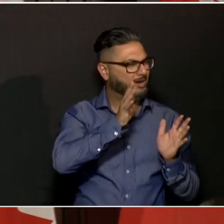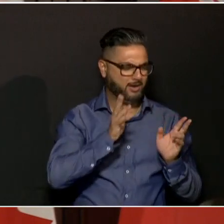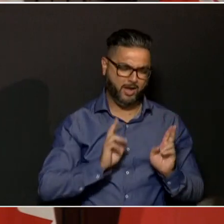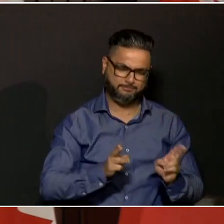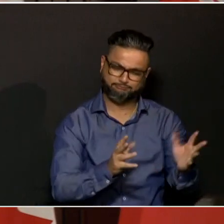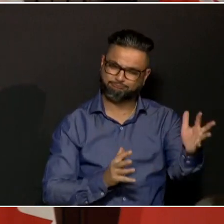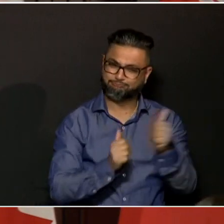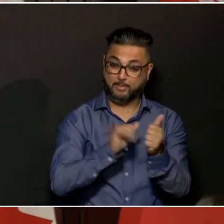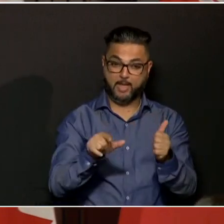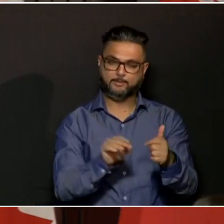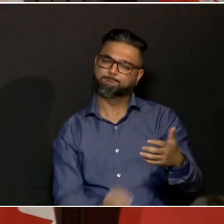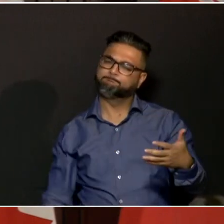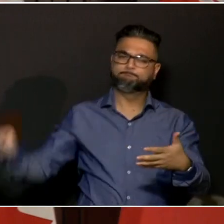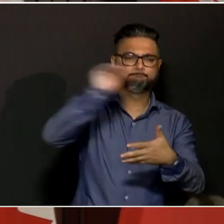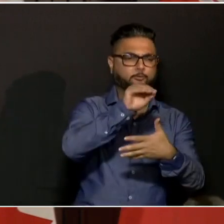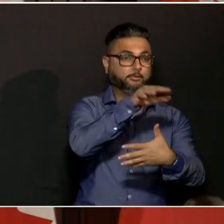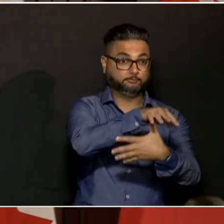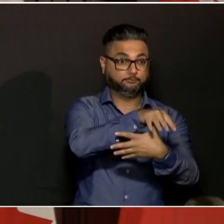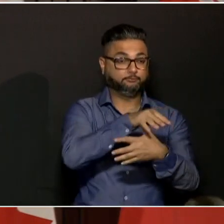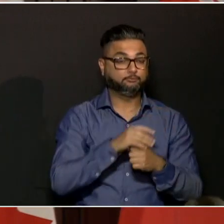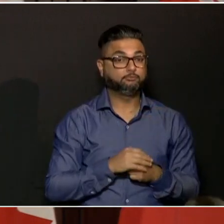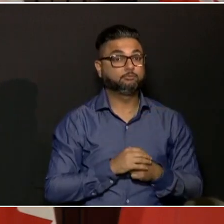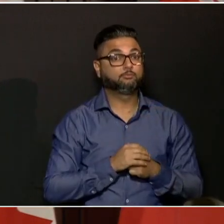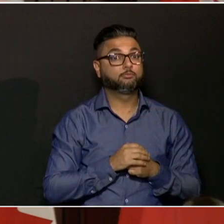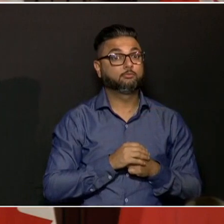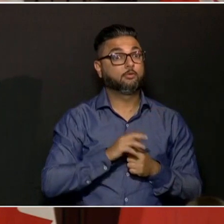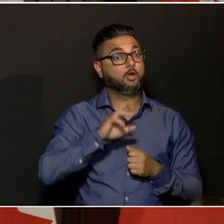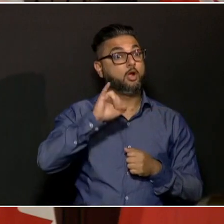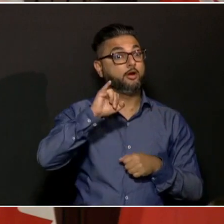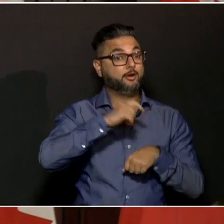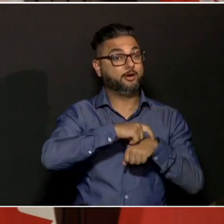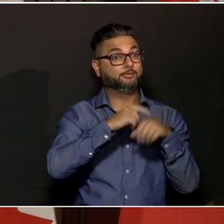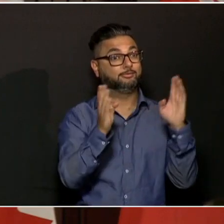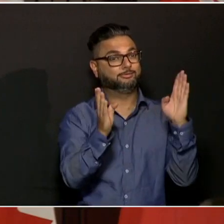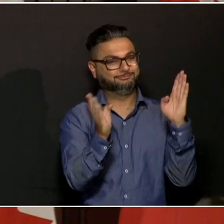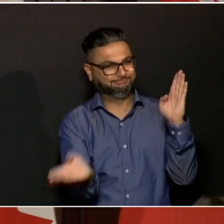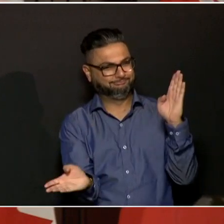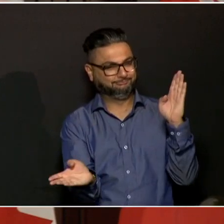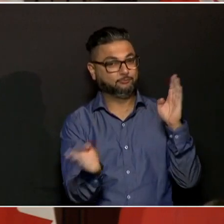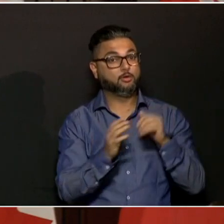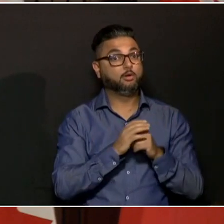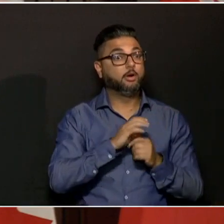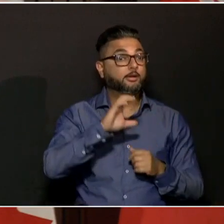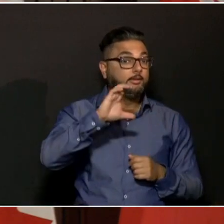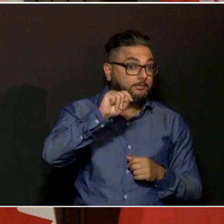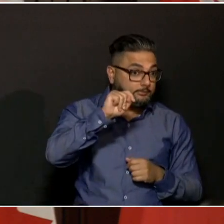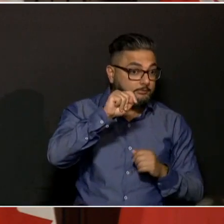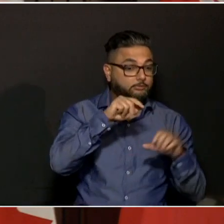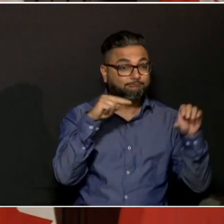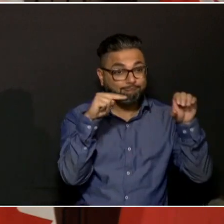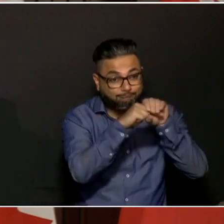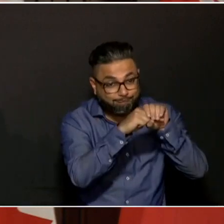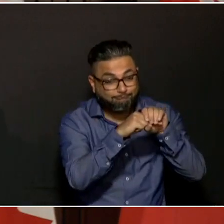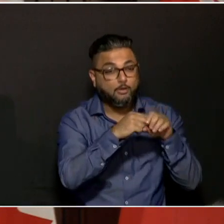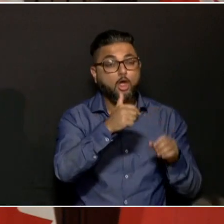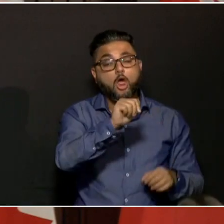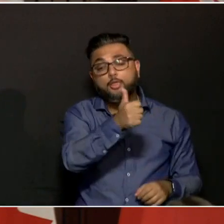this will also help us extend hours for MRIs, CT scans and other diagnostic services